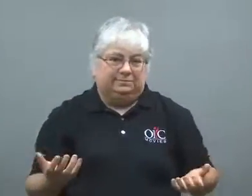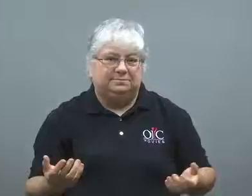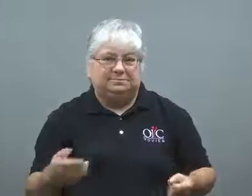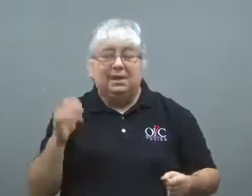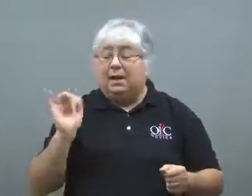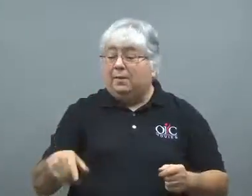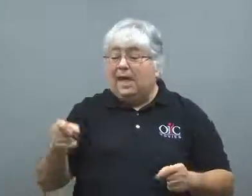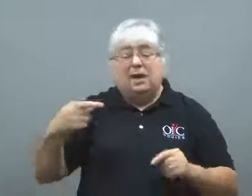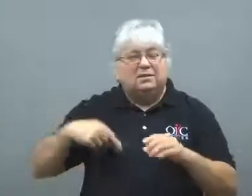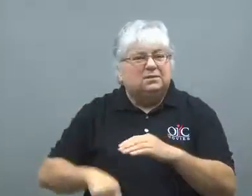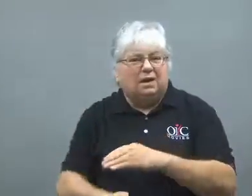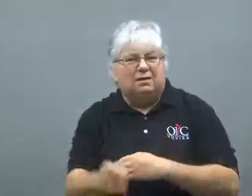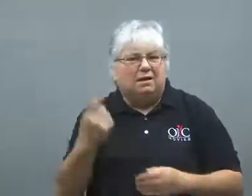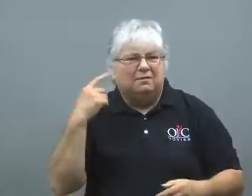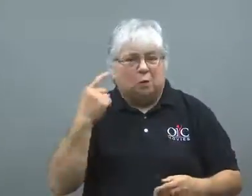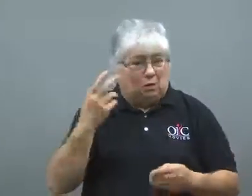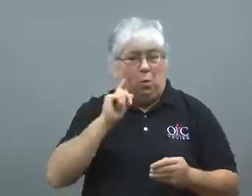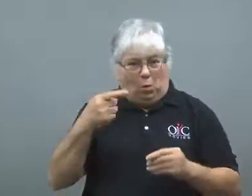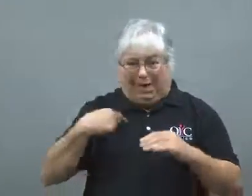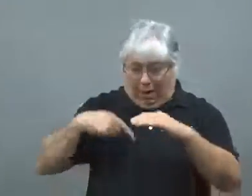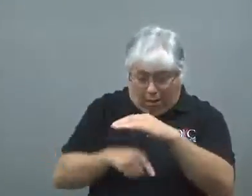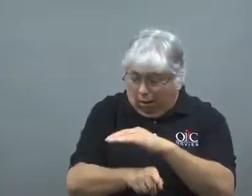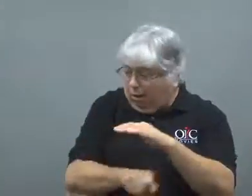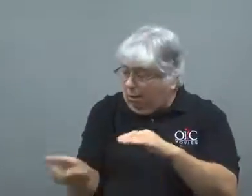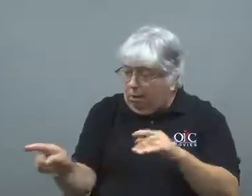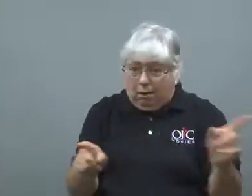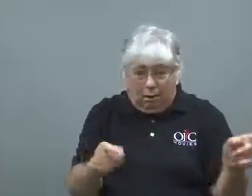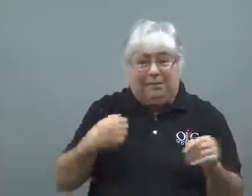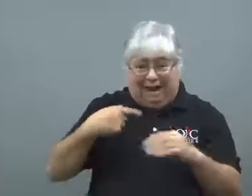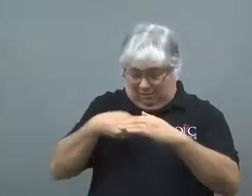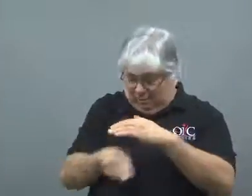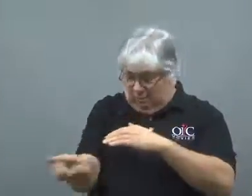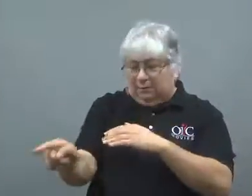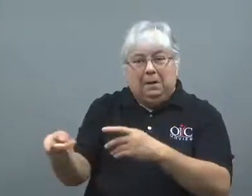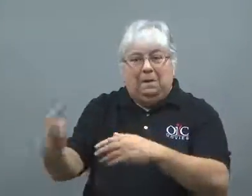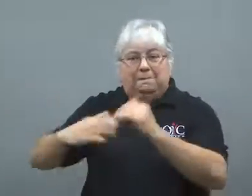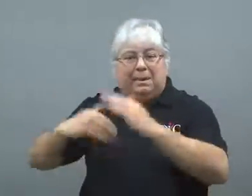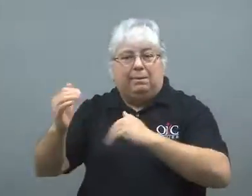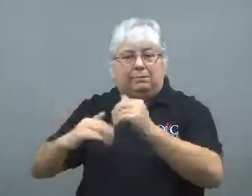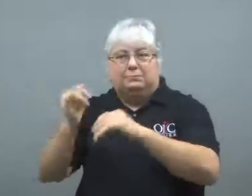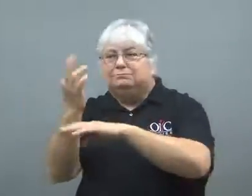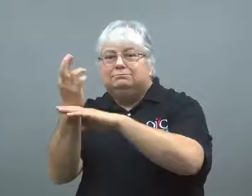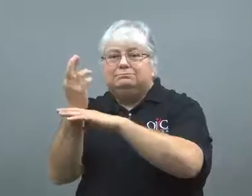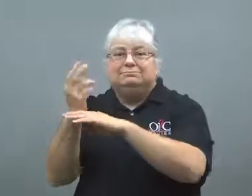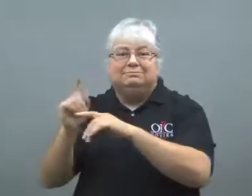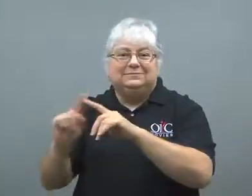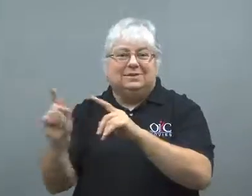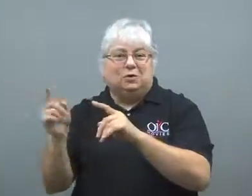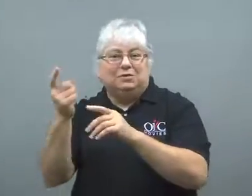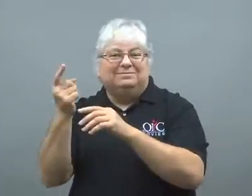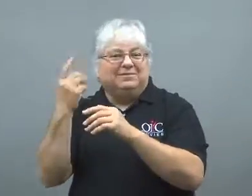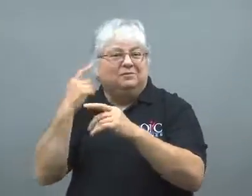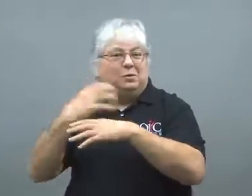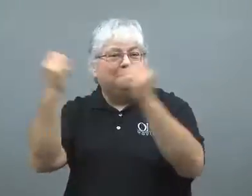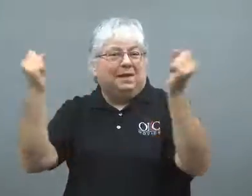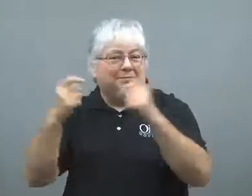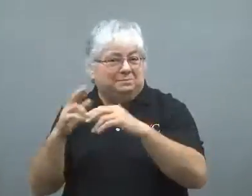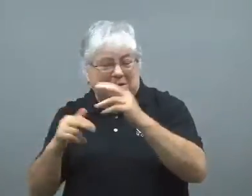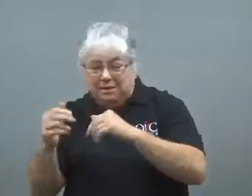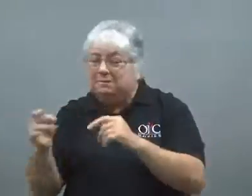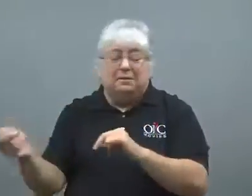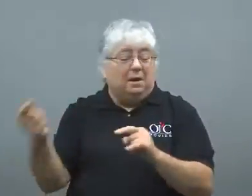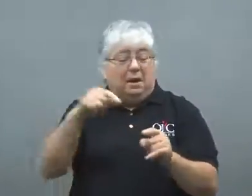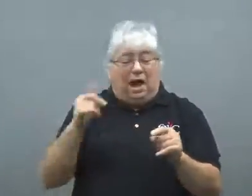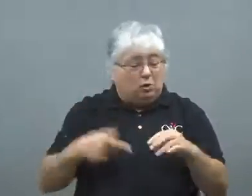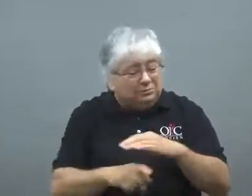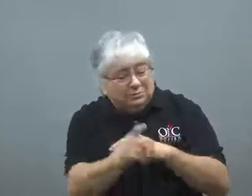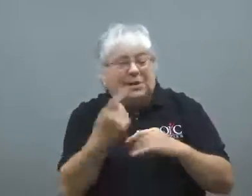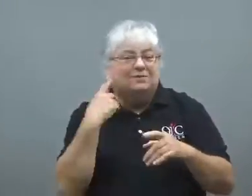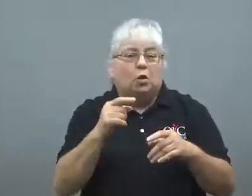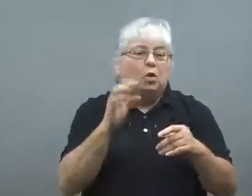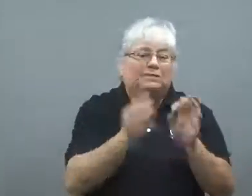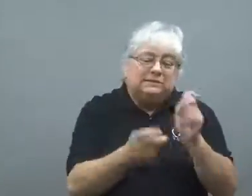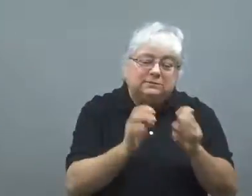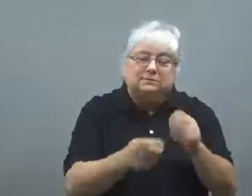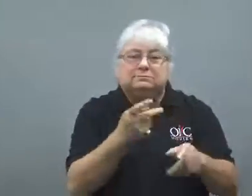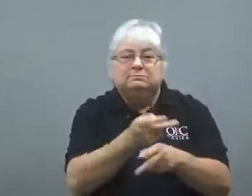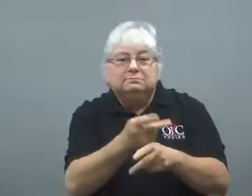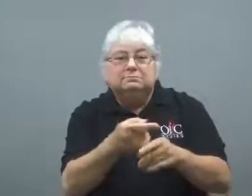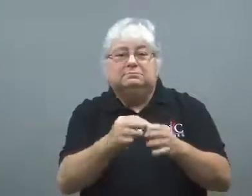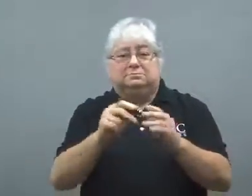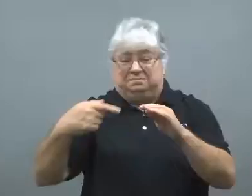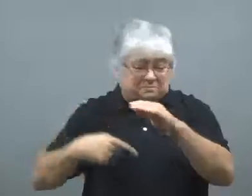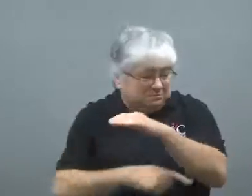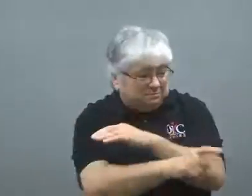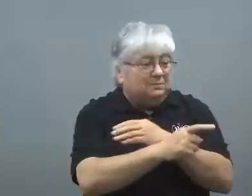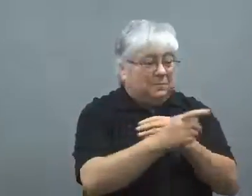The tunnels are a network connecting rocket/explosives building facilities with